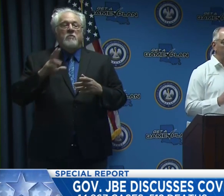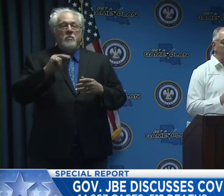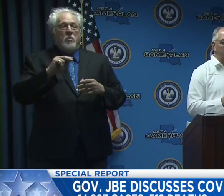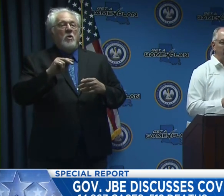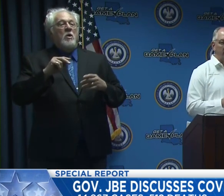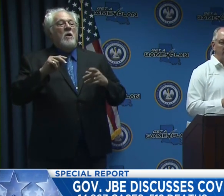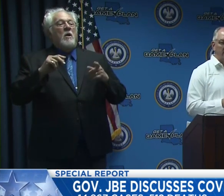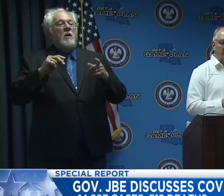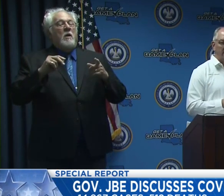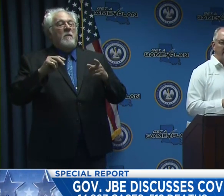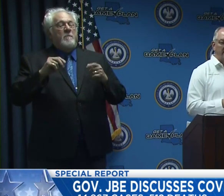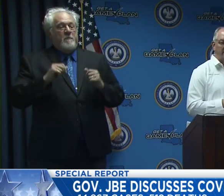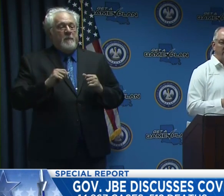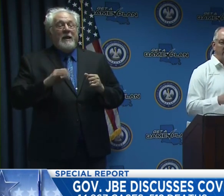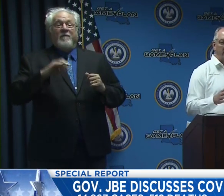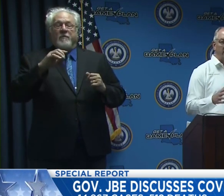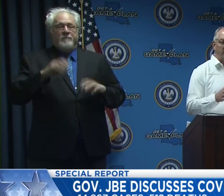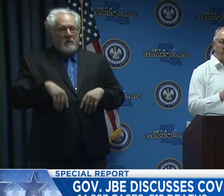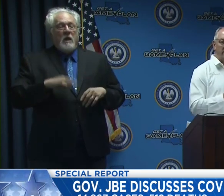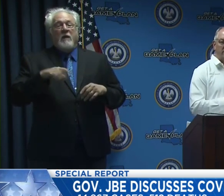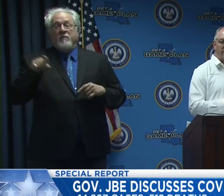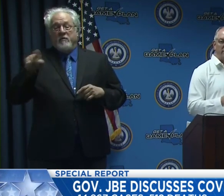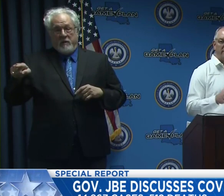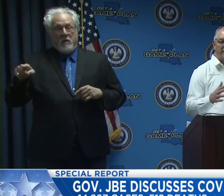IT'S NOT WHERE ANYONE CAN GO AS